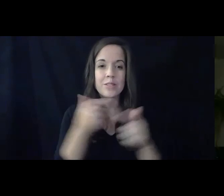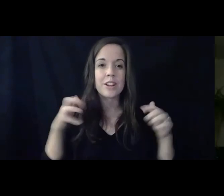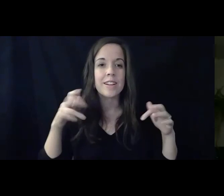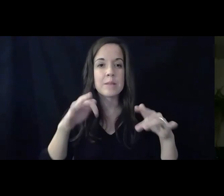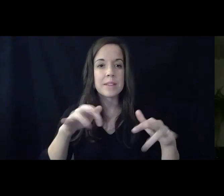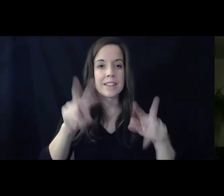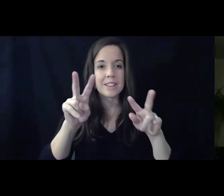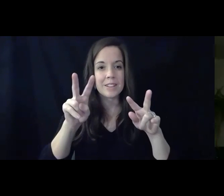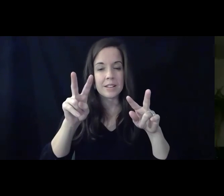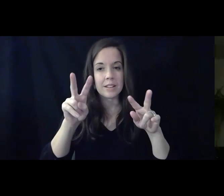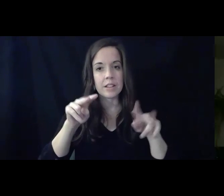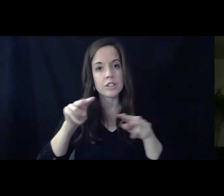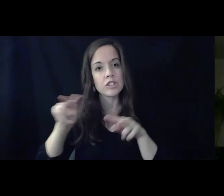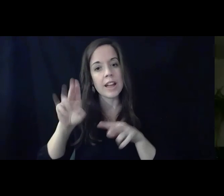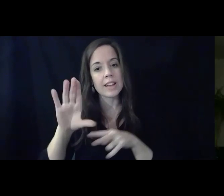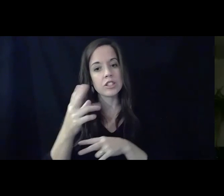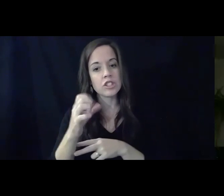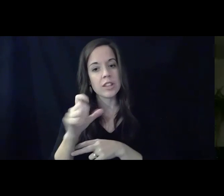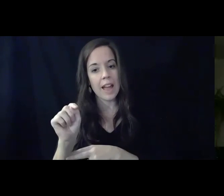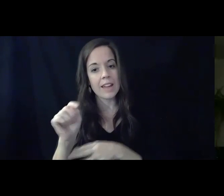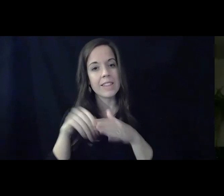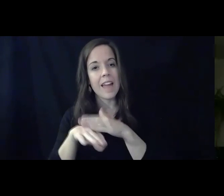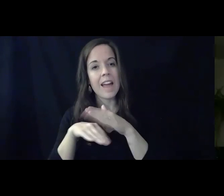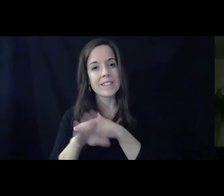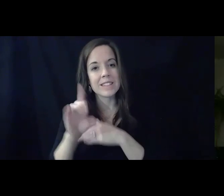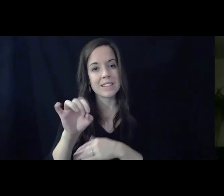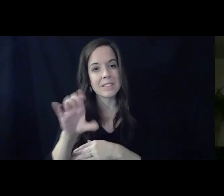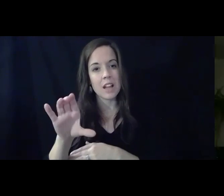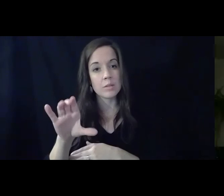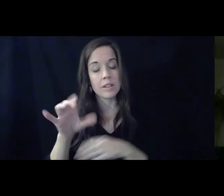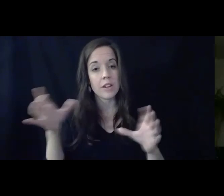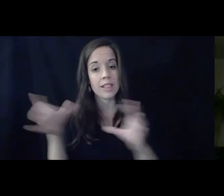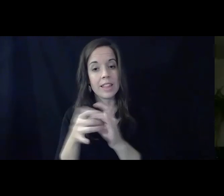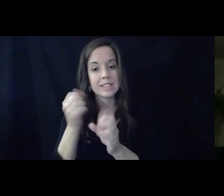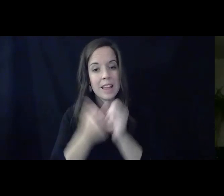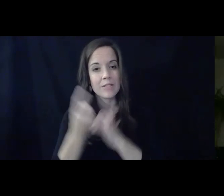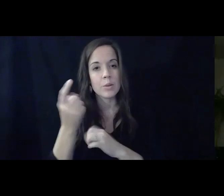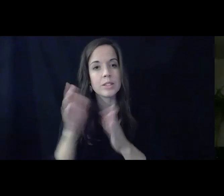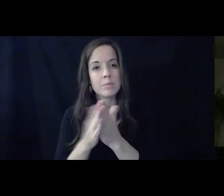Check in the chat and the access document for links to everybody’s books, and please buy them.